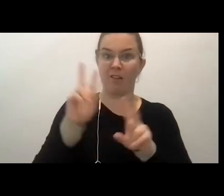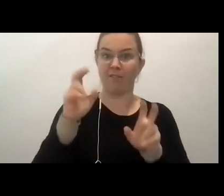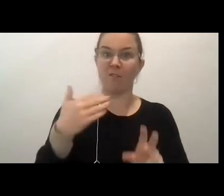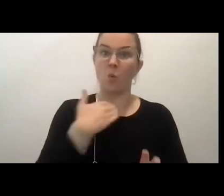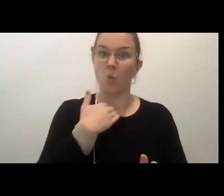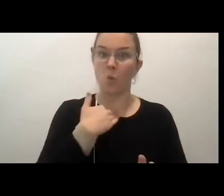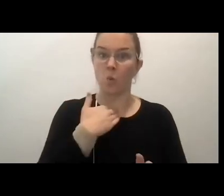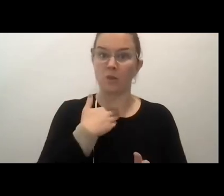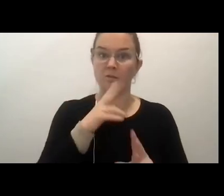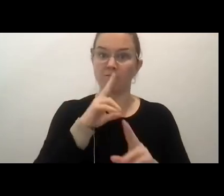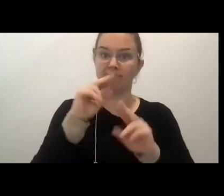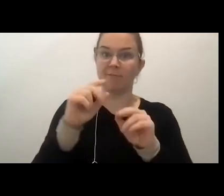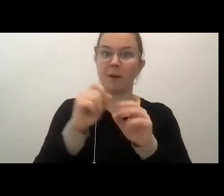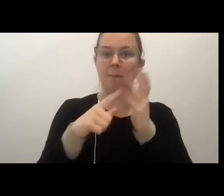sign words